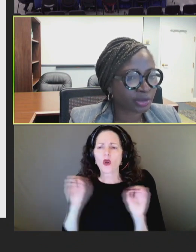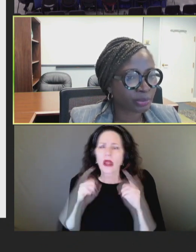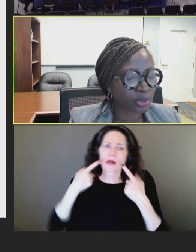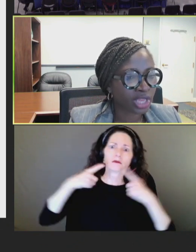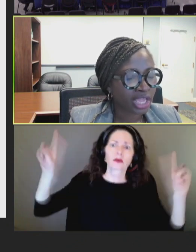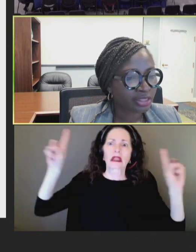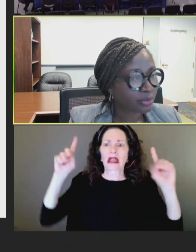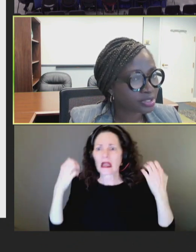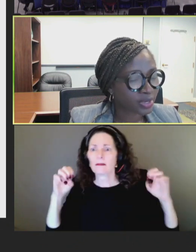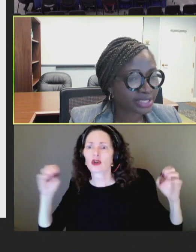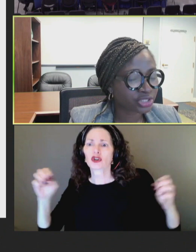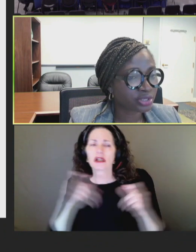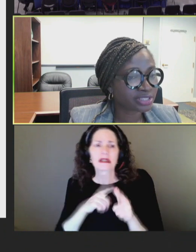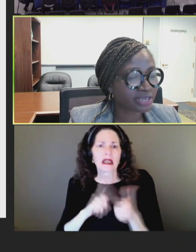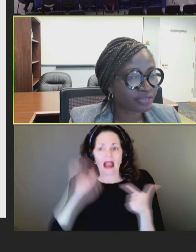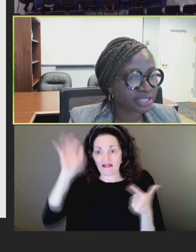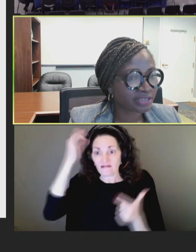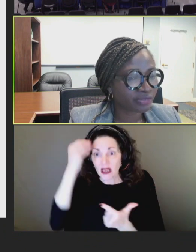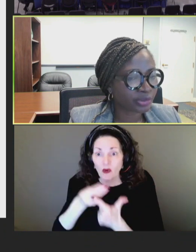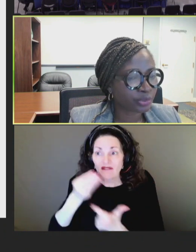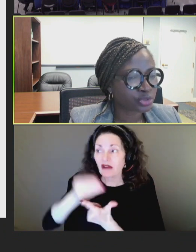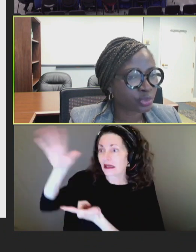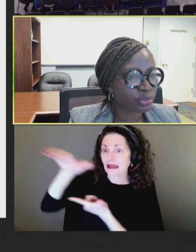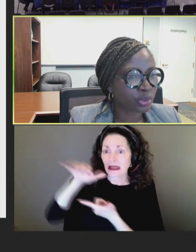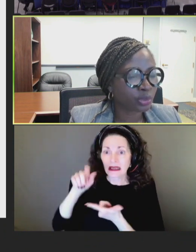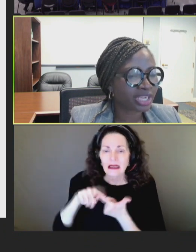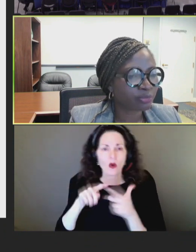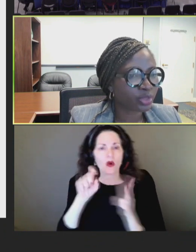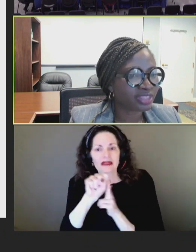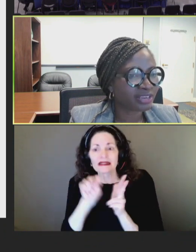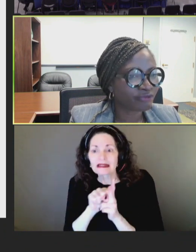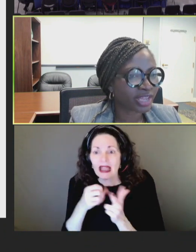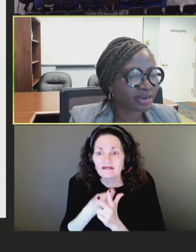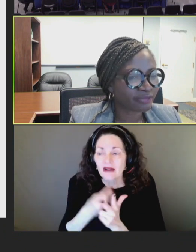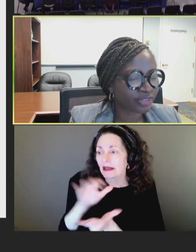available. There was no additional state funding available. So, we were working within very,